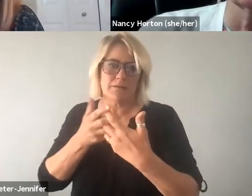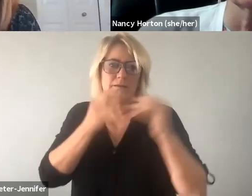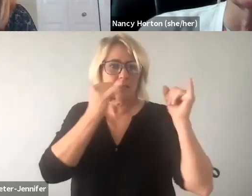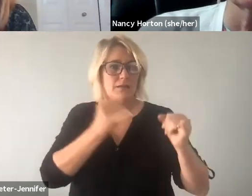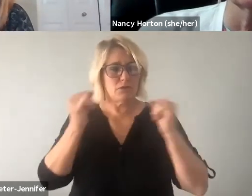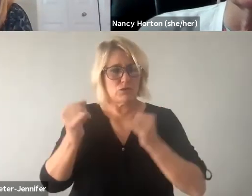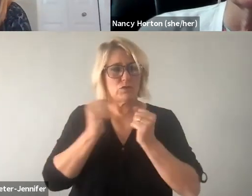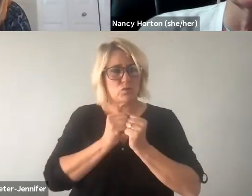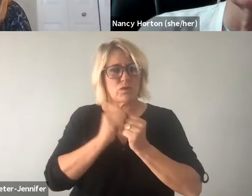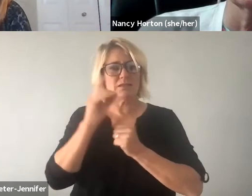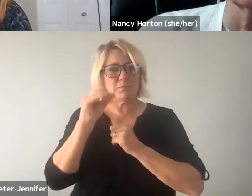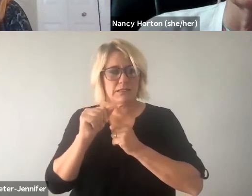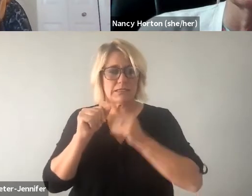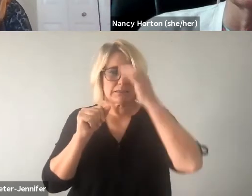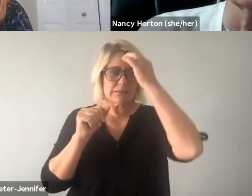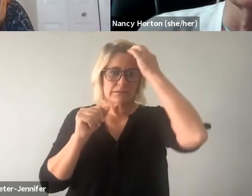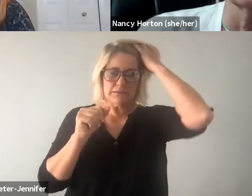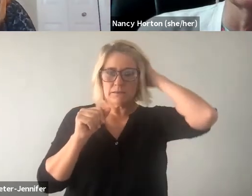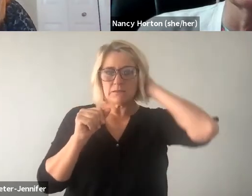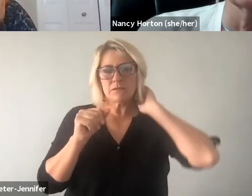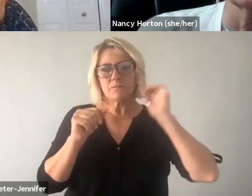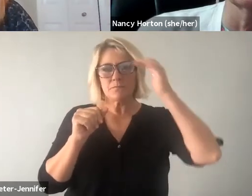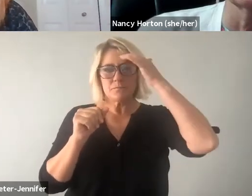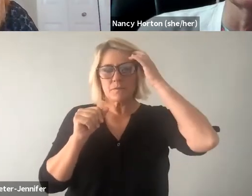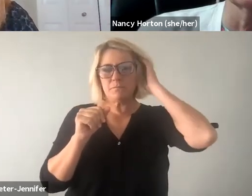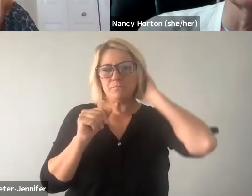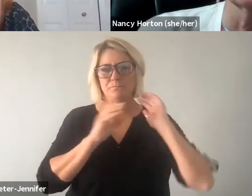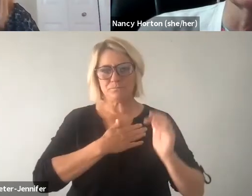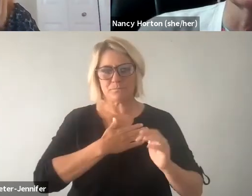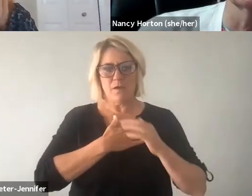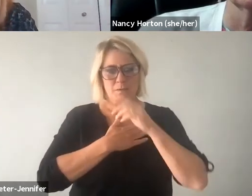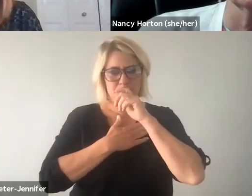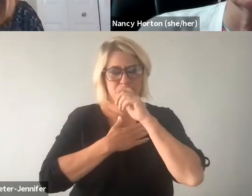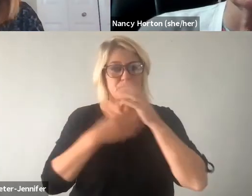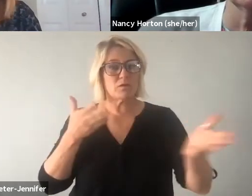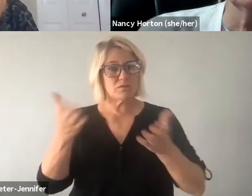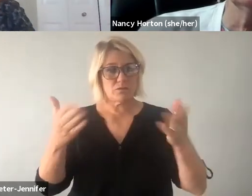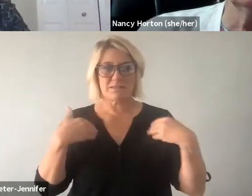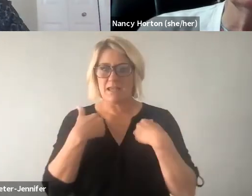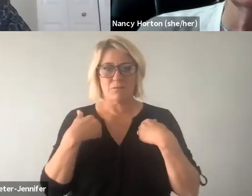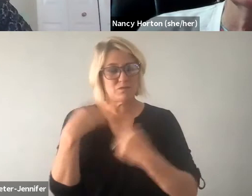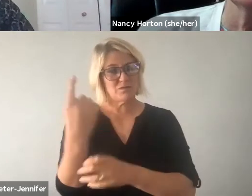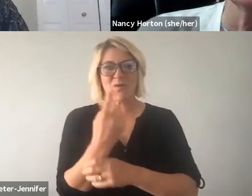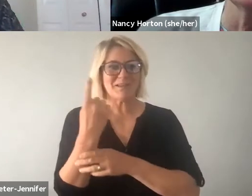businesses and state and local governments may be doing to accommodate